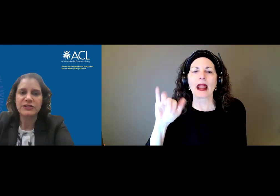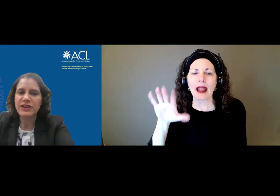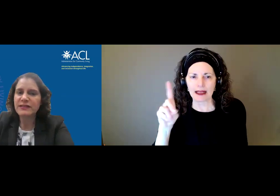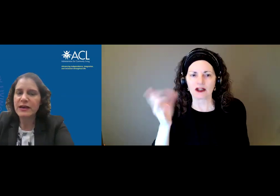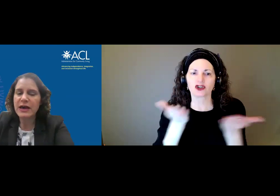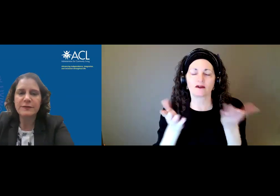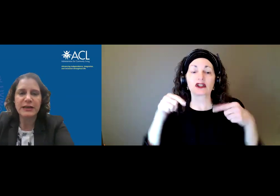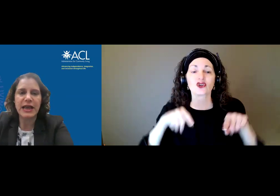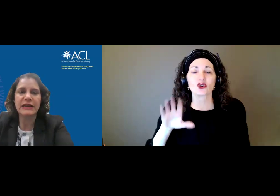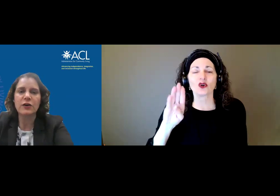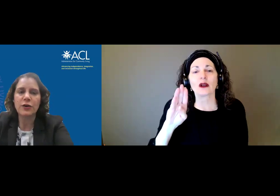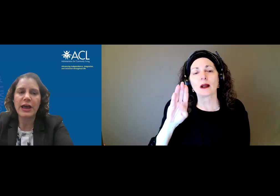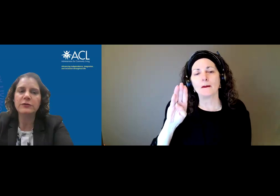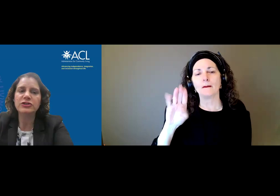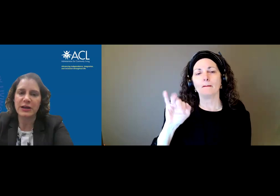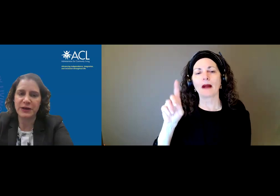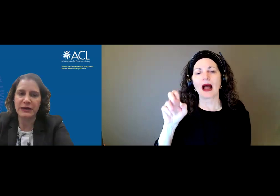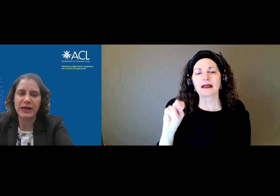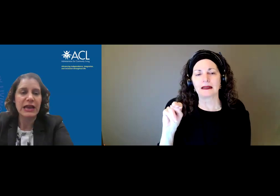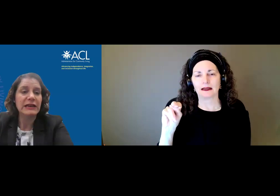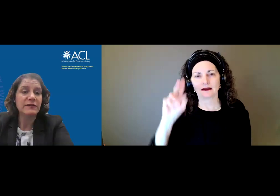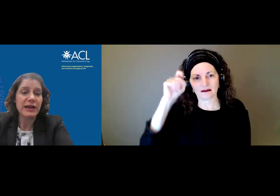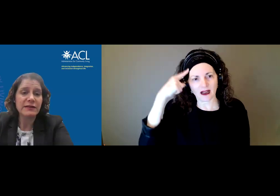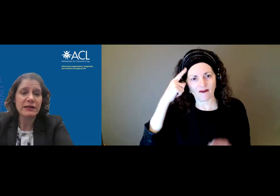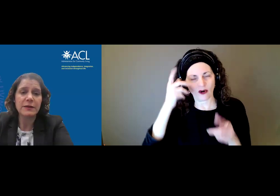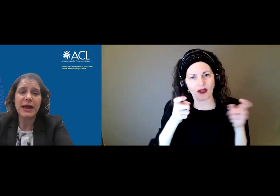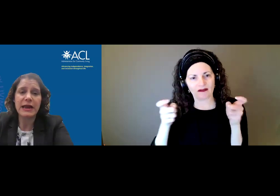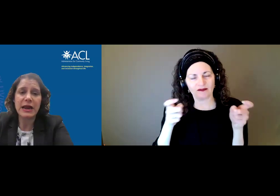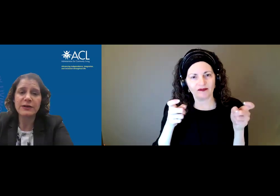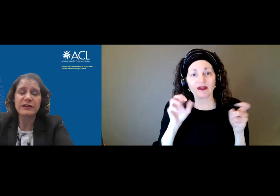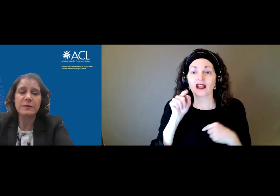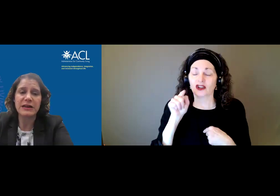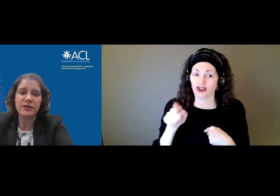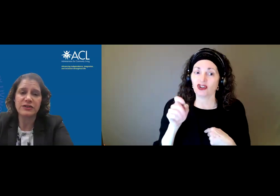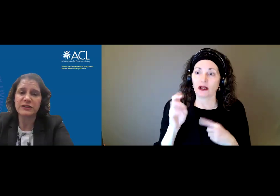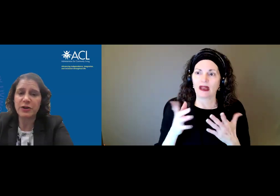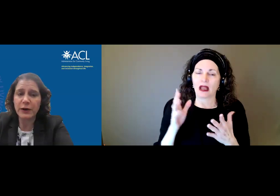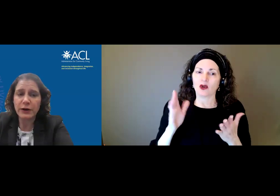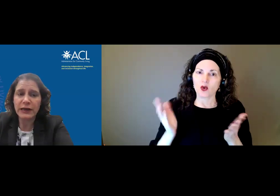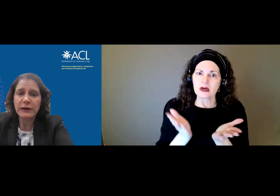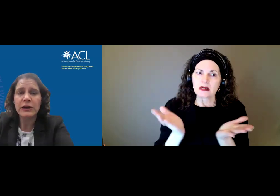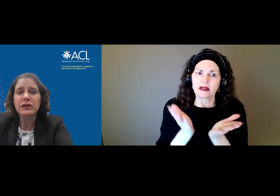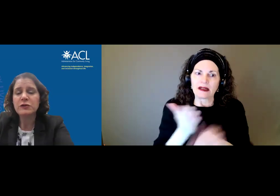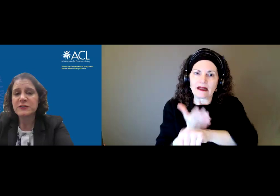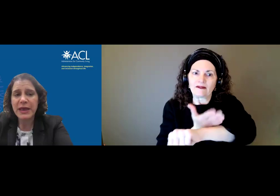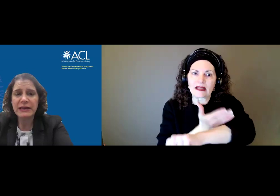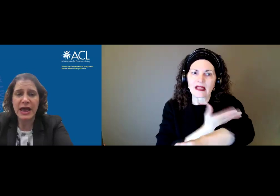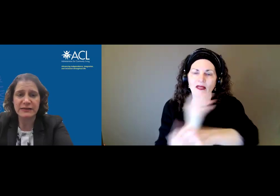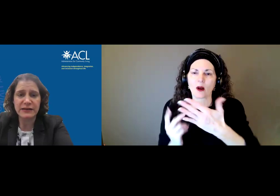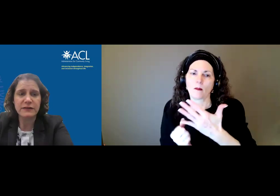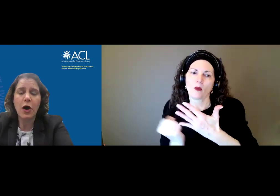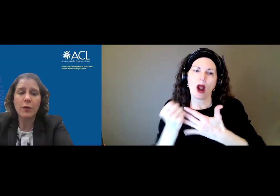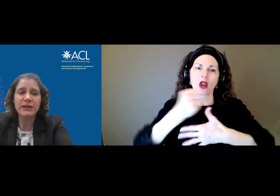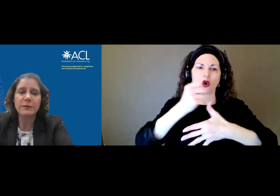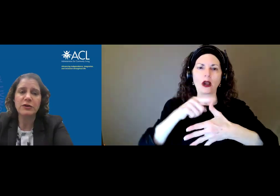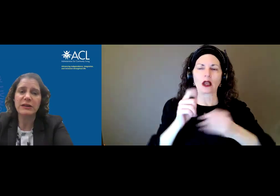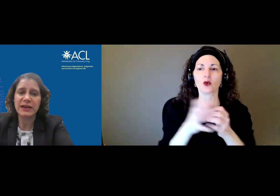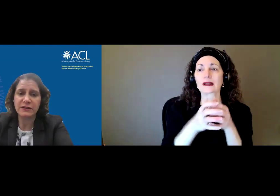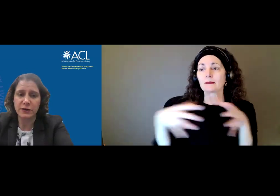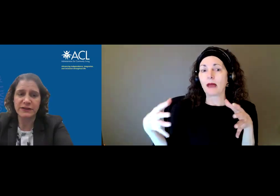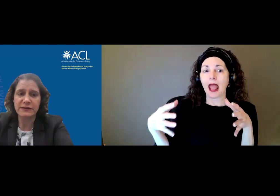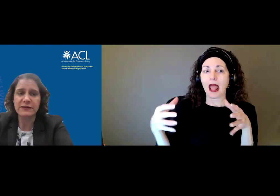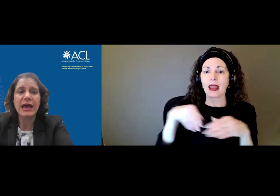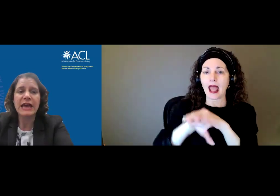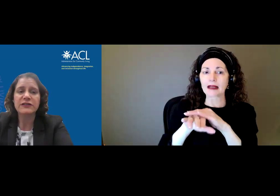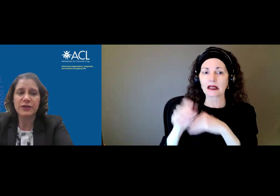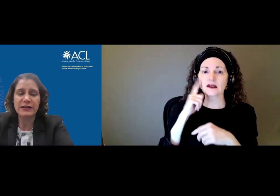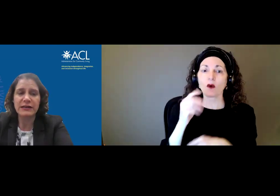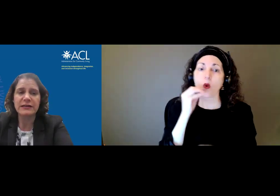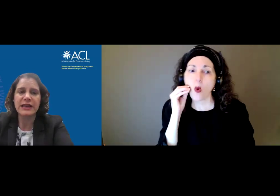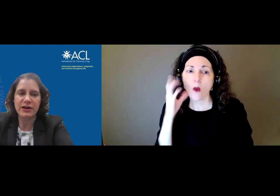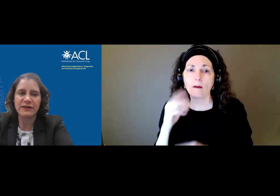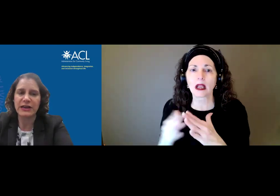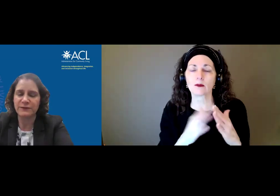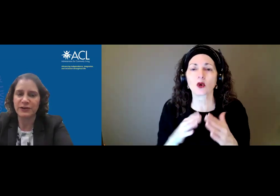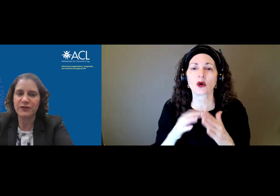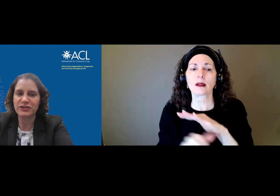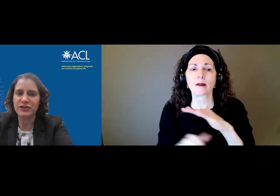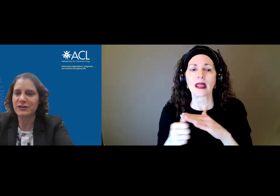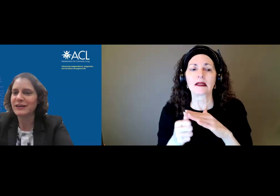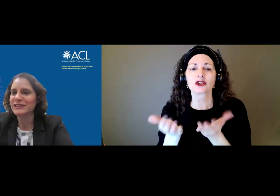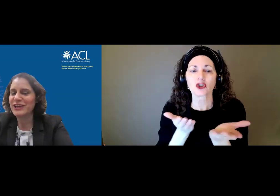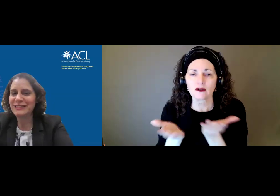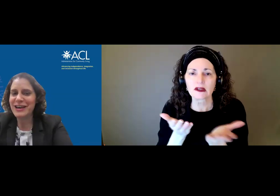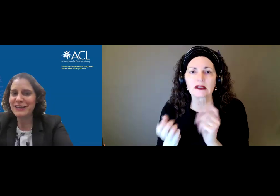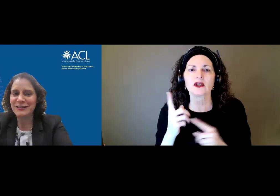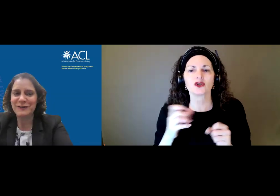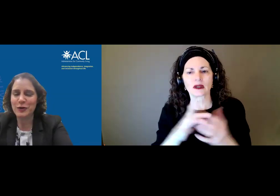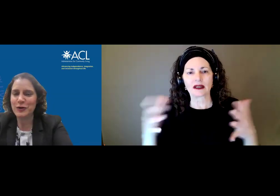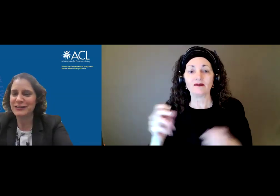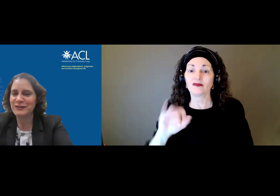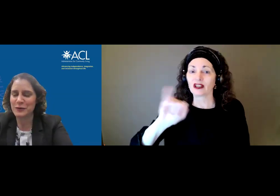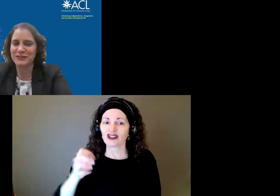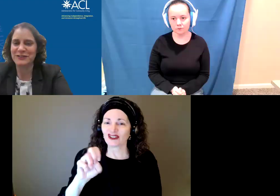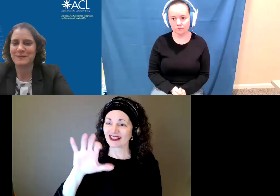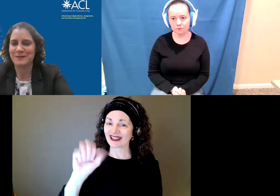Jessica has been an incredible champion in advancing the Biden-Harris Administration's priority to expand access to home and community-based services and strengthen the caregiving infrastructure. Jessica, the floor is yours.